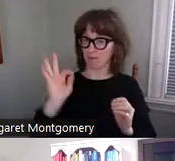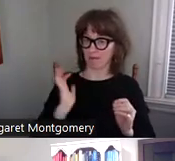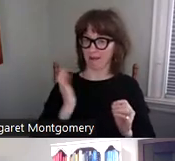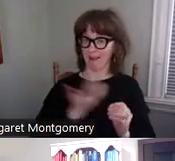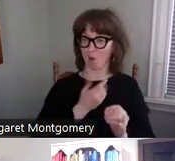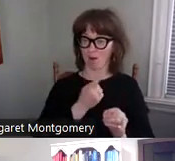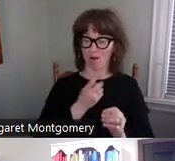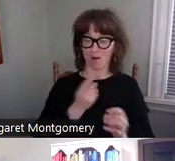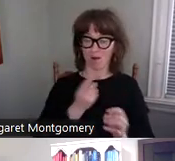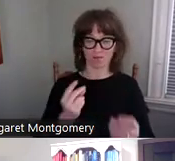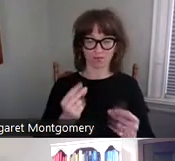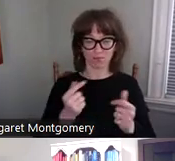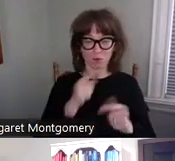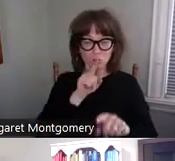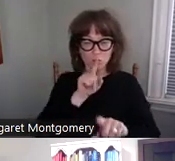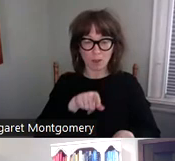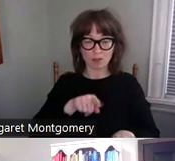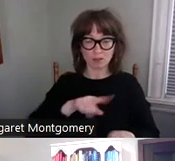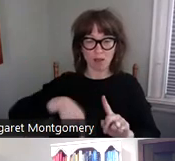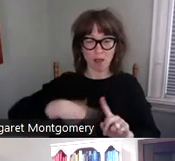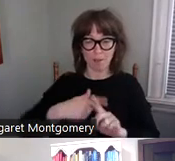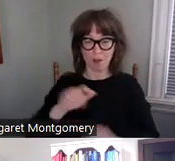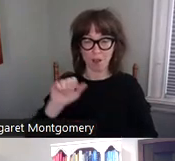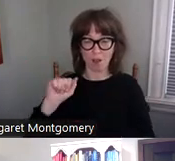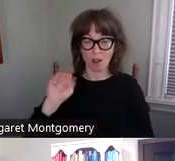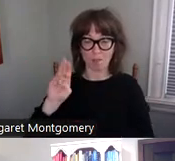make as well. 12:10:04 So one of our roles in this webinar